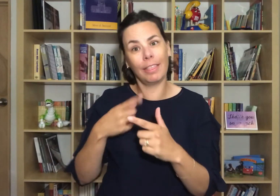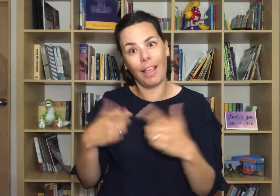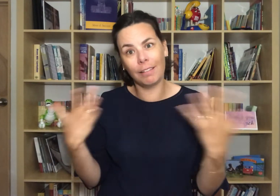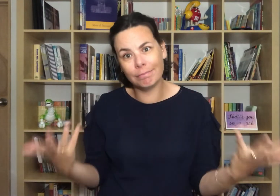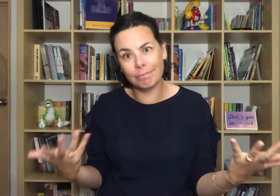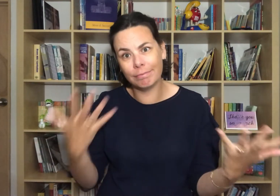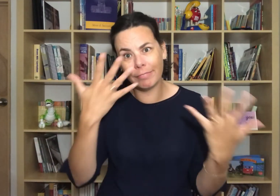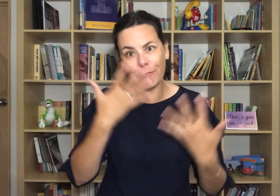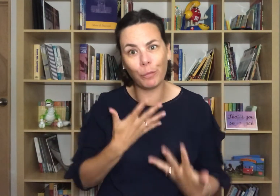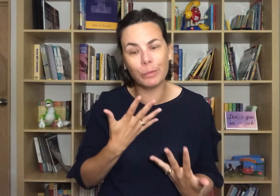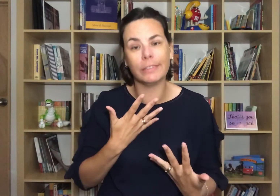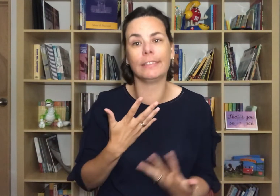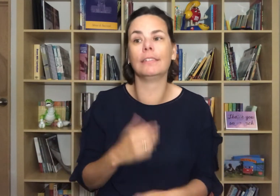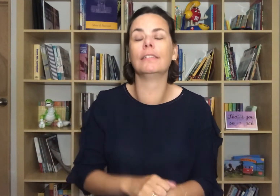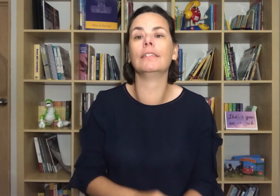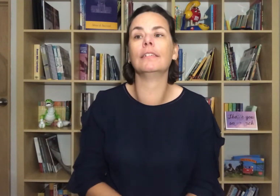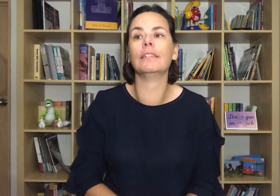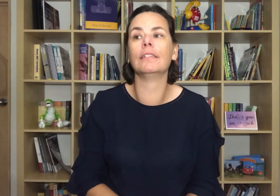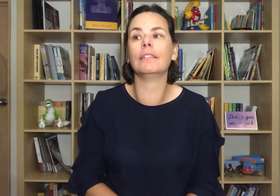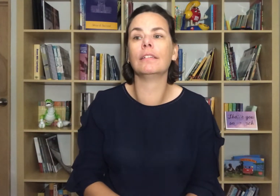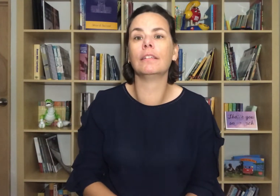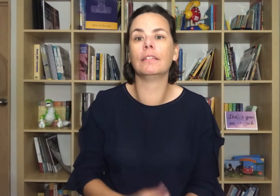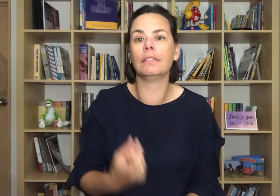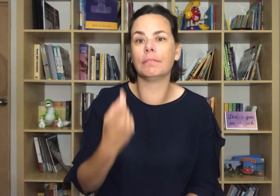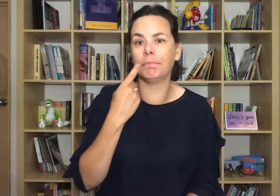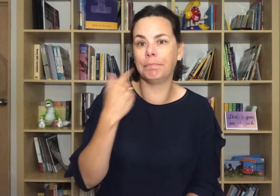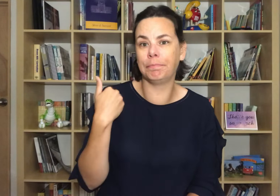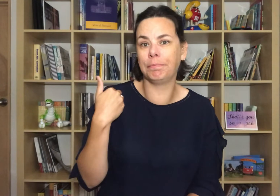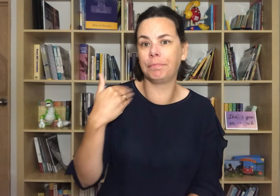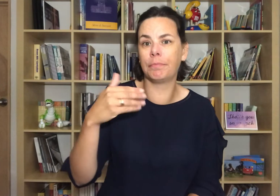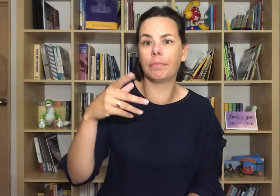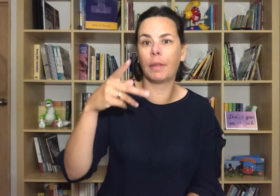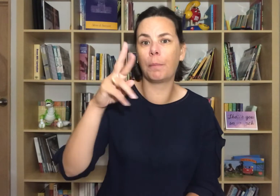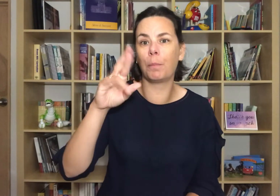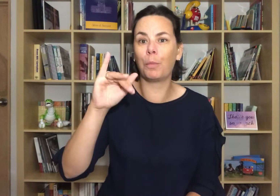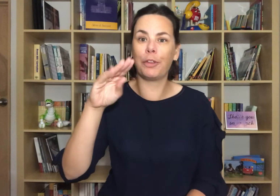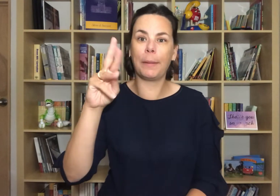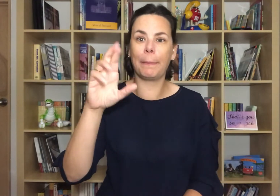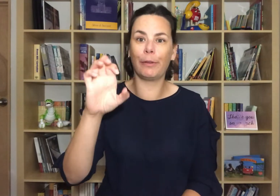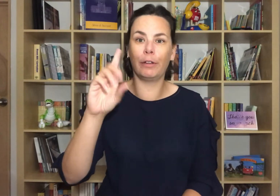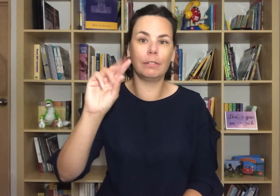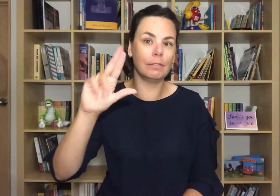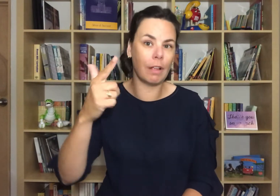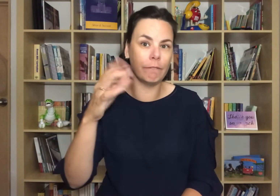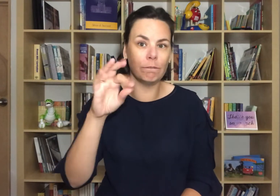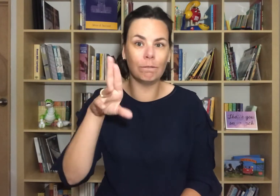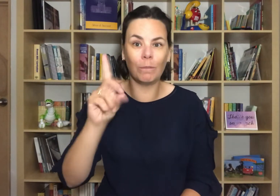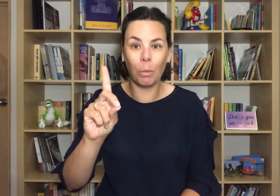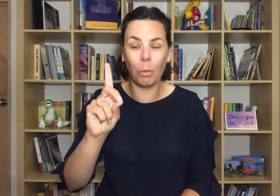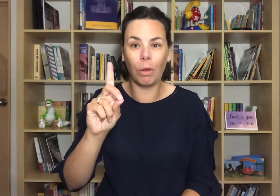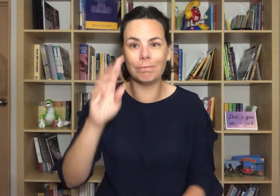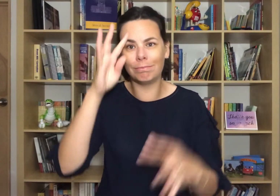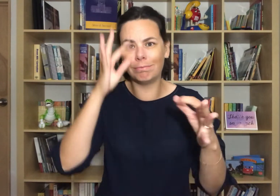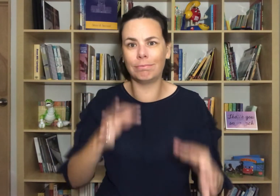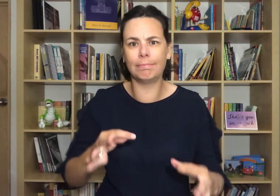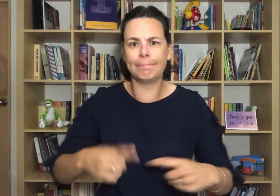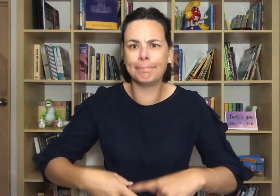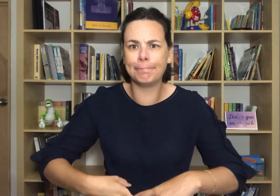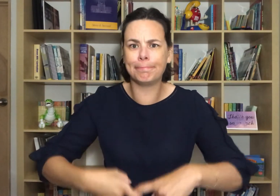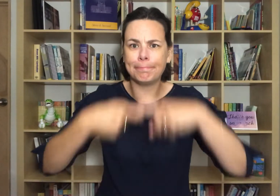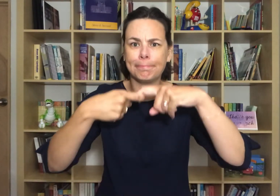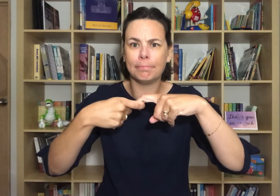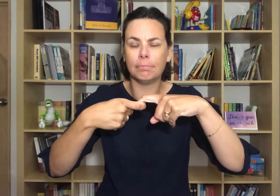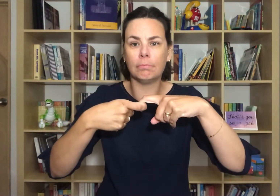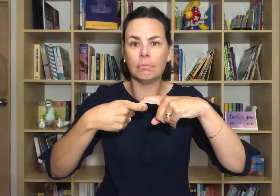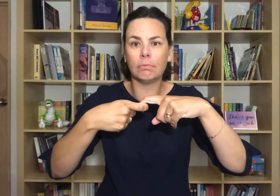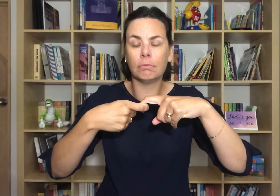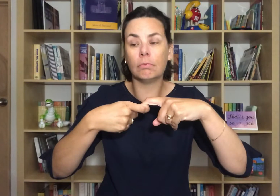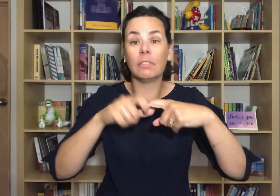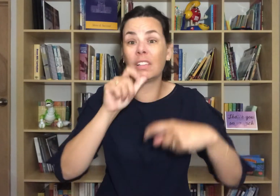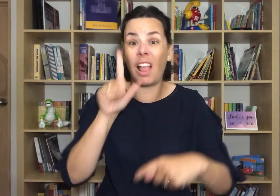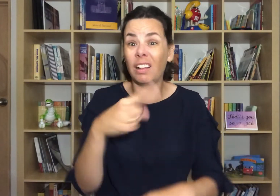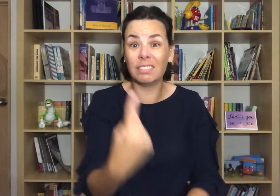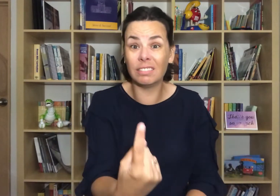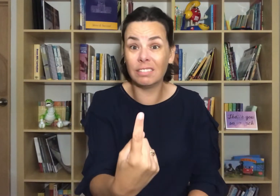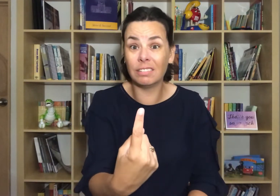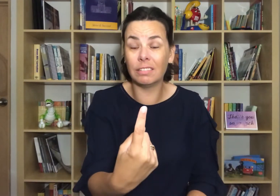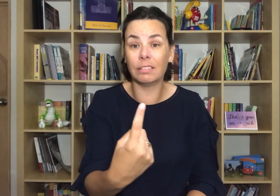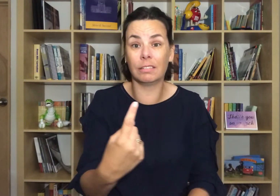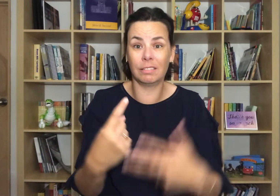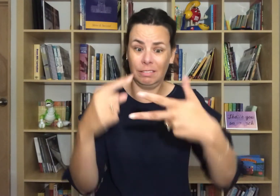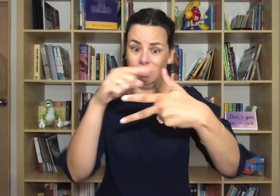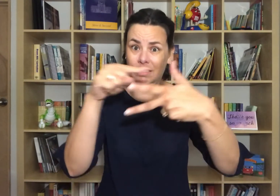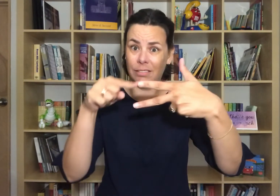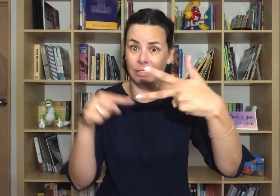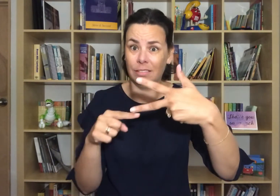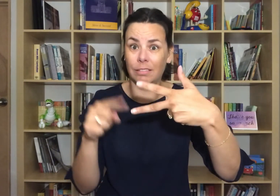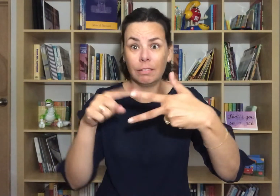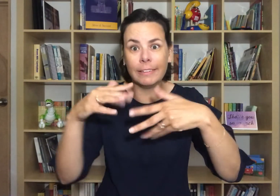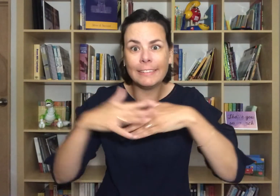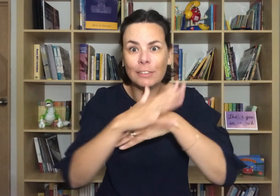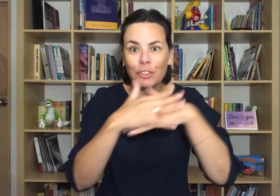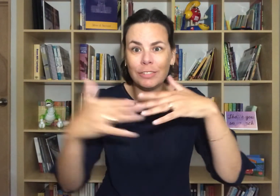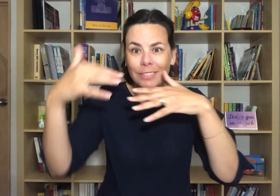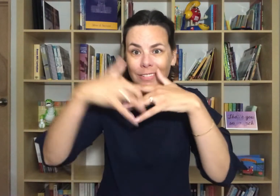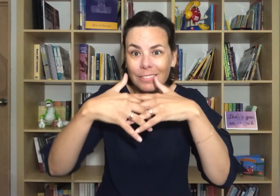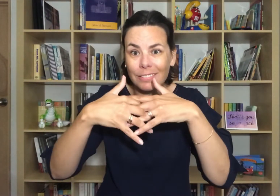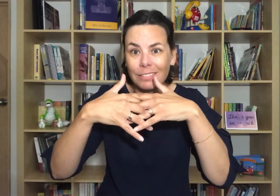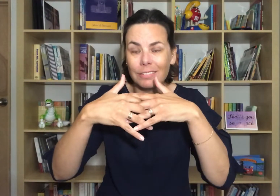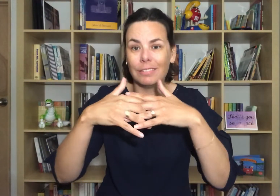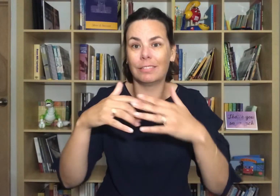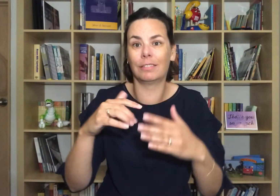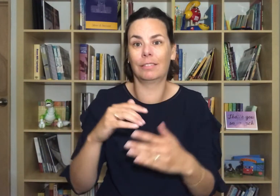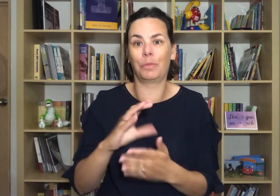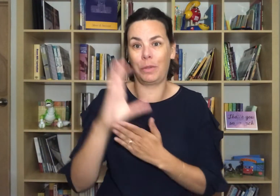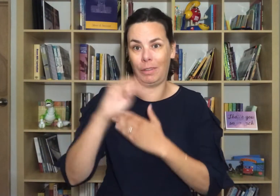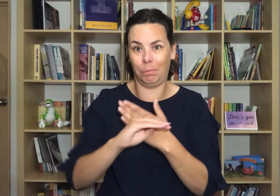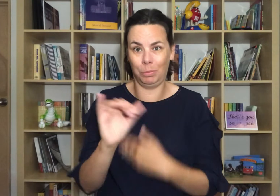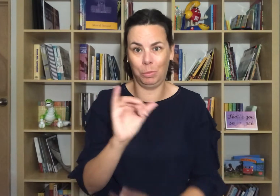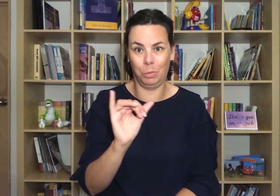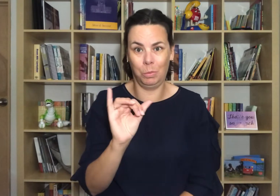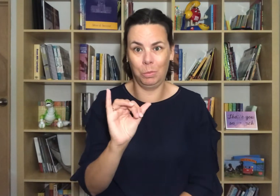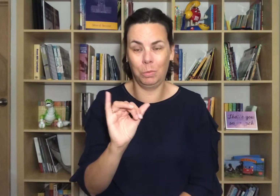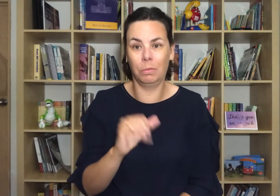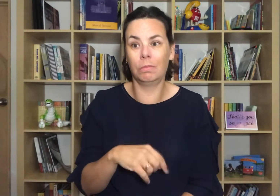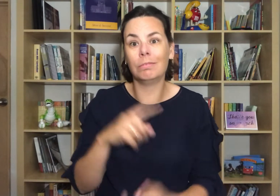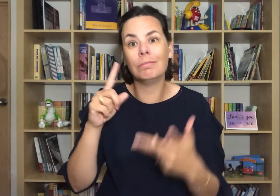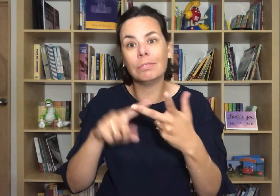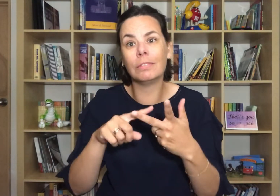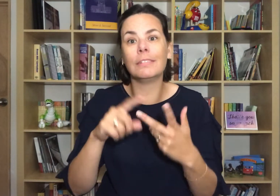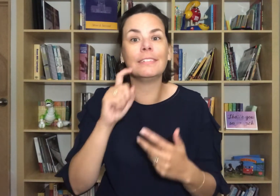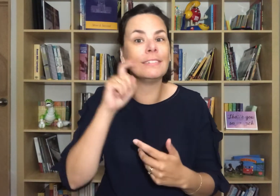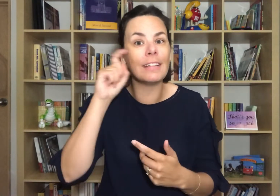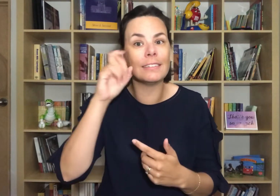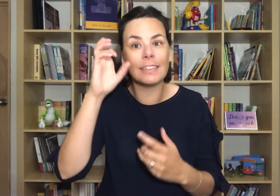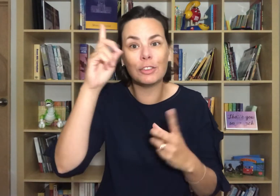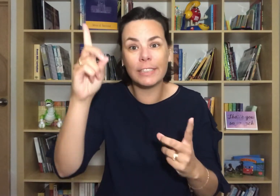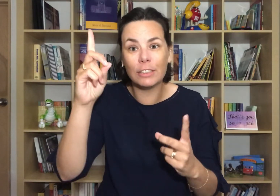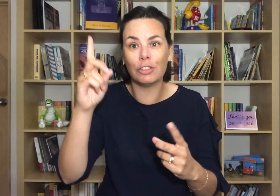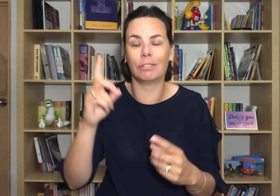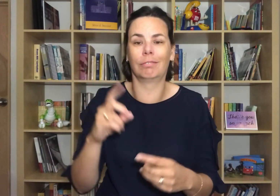Unfortunately Premier Doug Ford put 3 curriculum on hold; ASL/LSQ, Indigenous & Sex education curriculum.